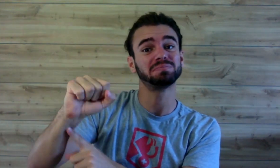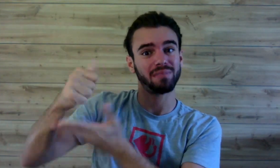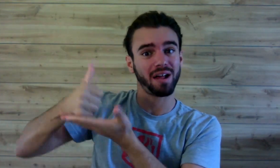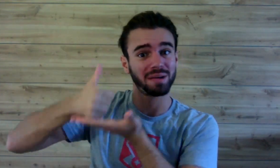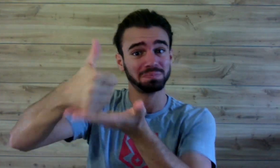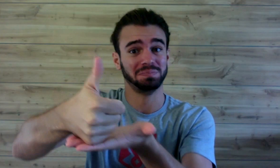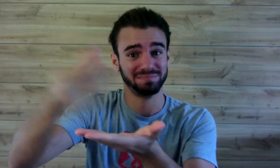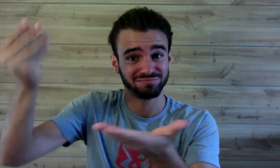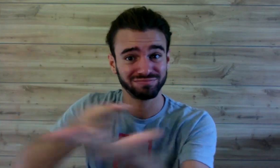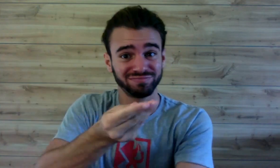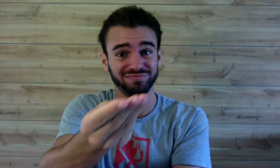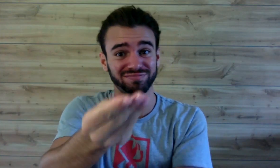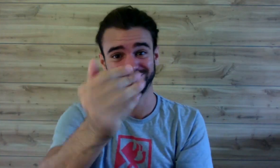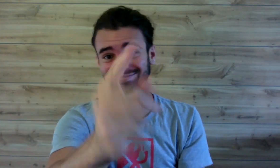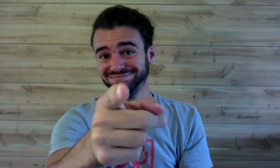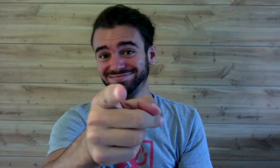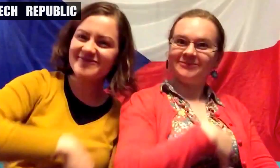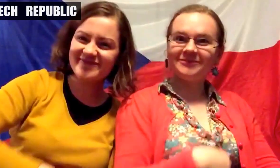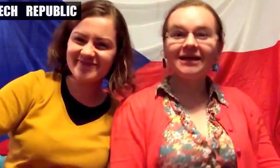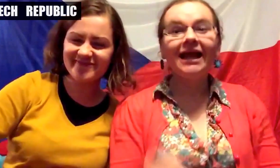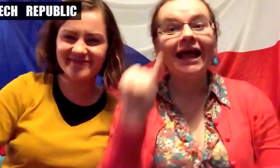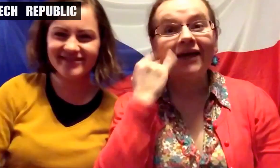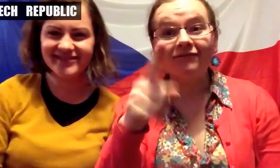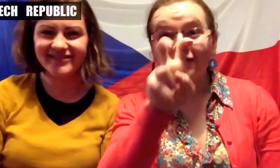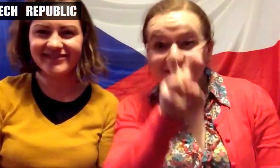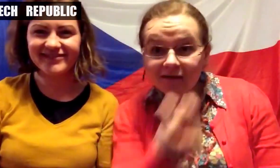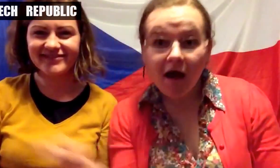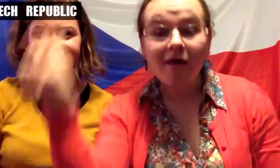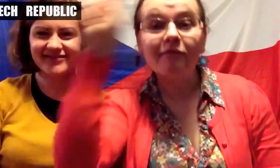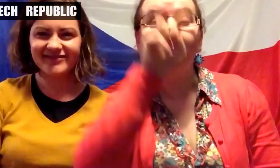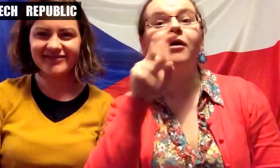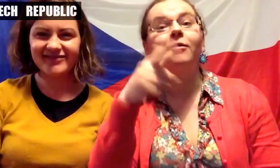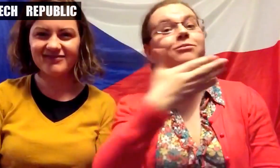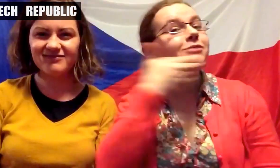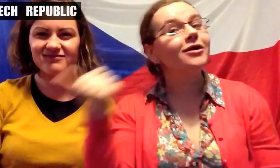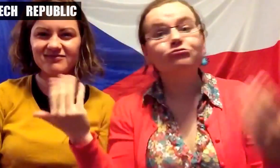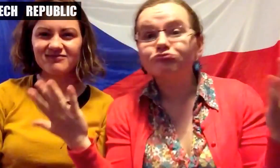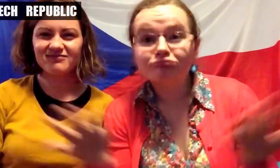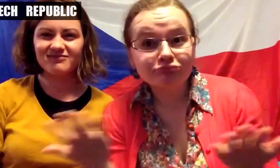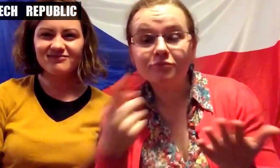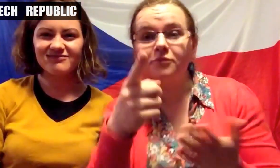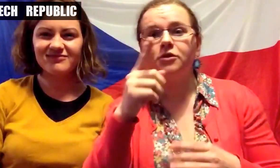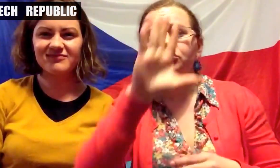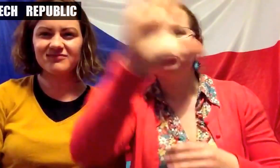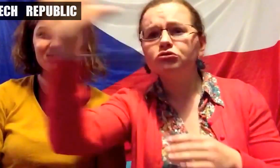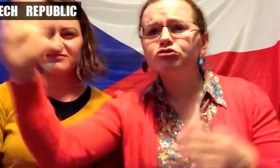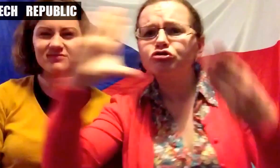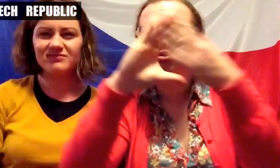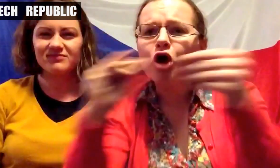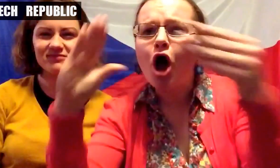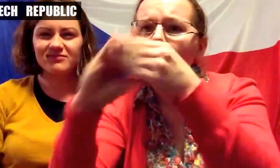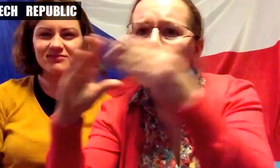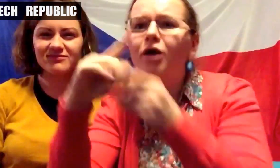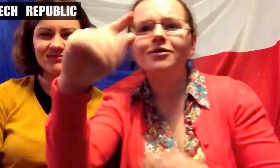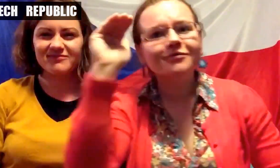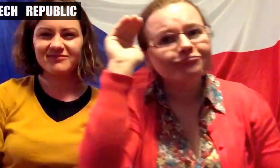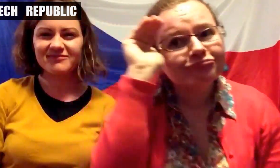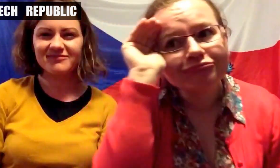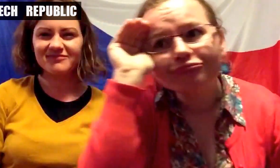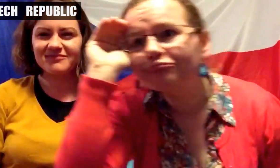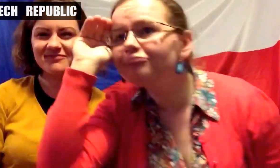Here you go! When you travel, the best thing you could do is listen to their stories.